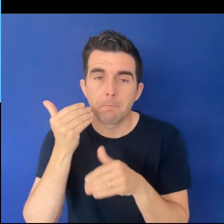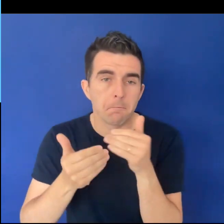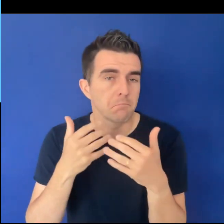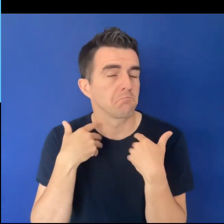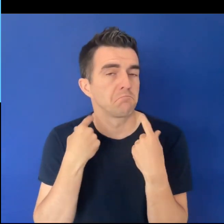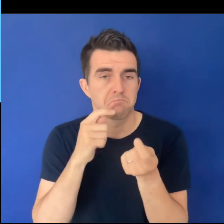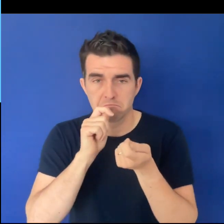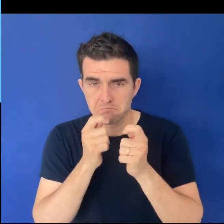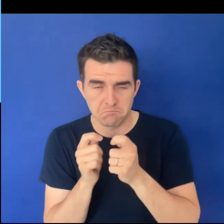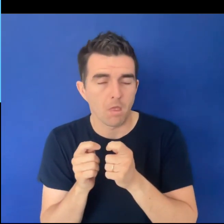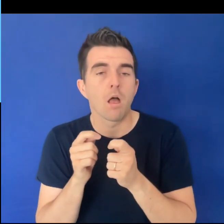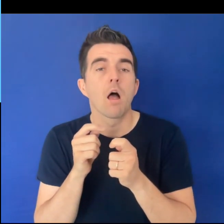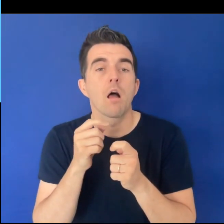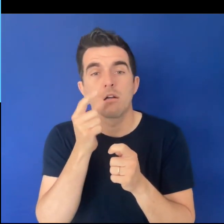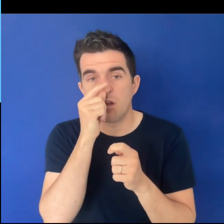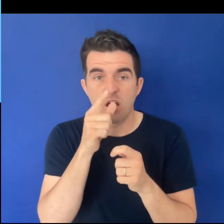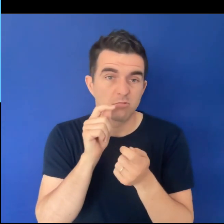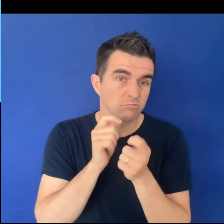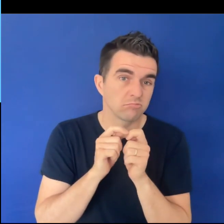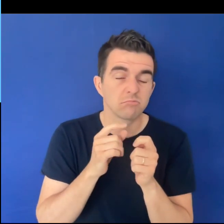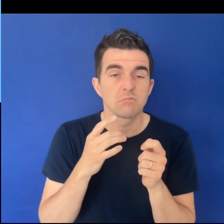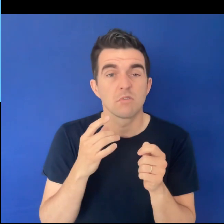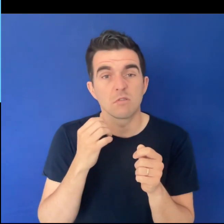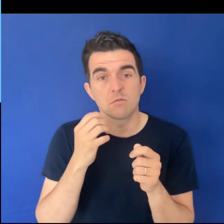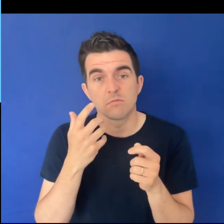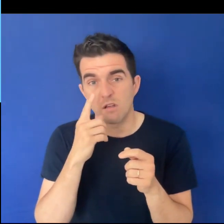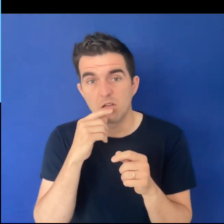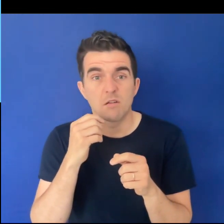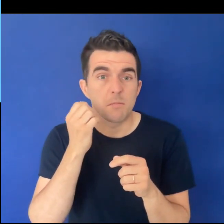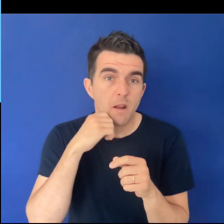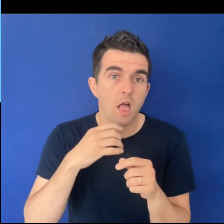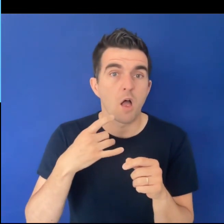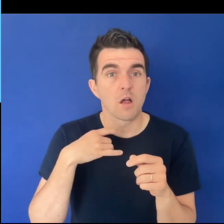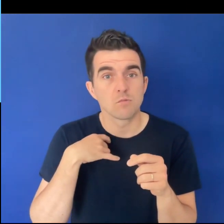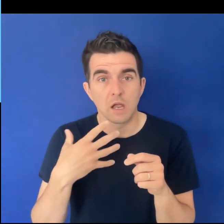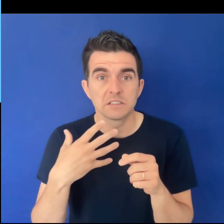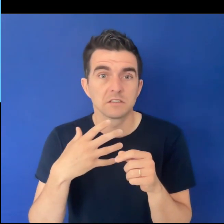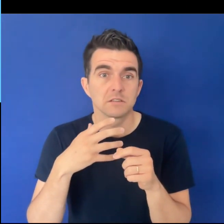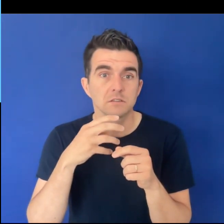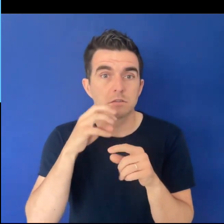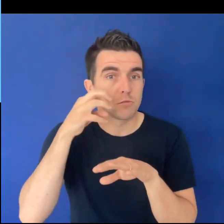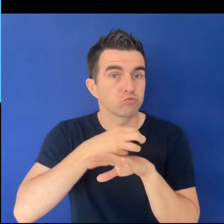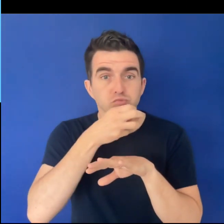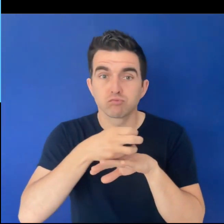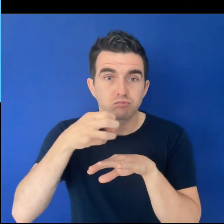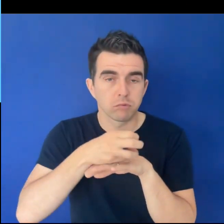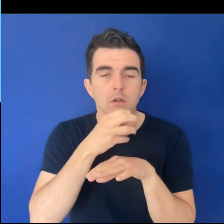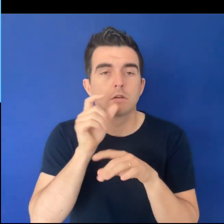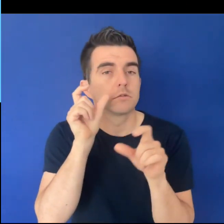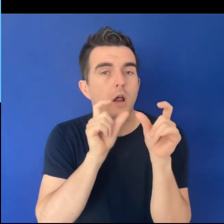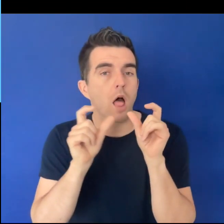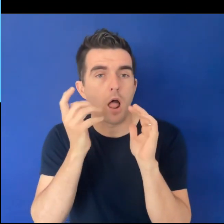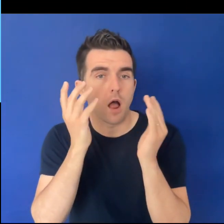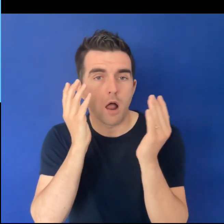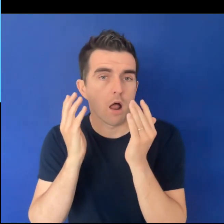You can outline your slime with either black or white to contrast the many colourful environments of the game for improved visibility.